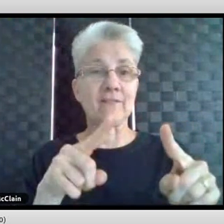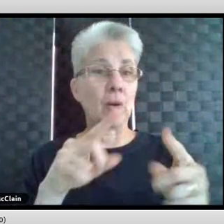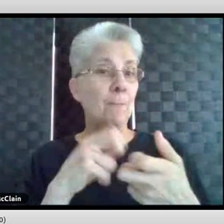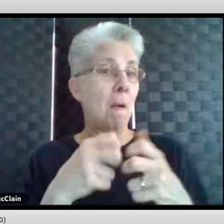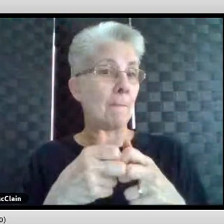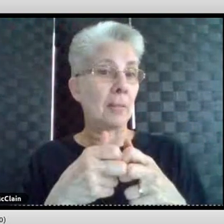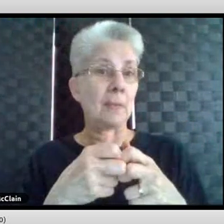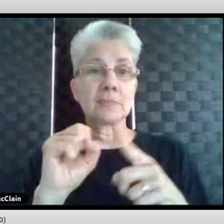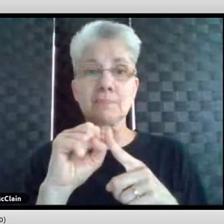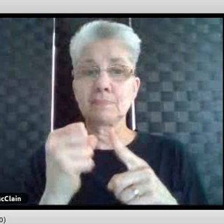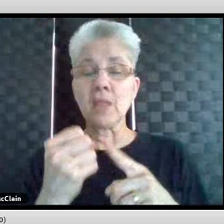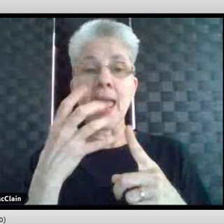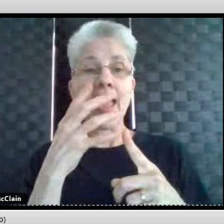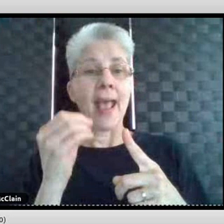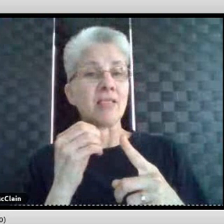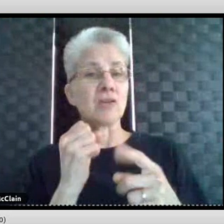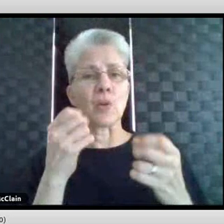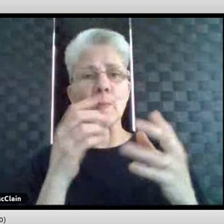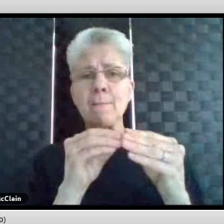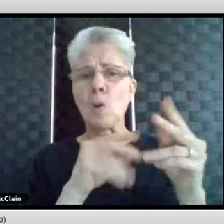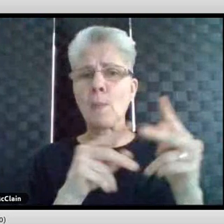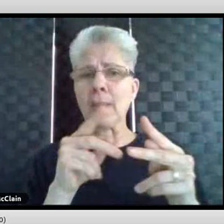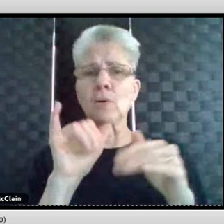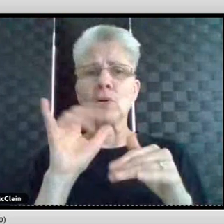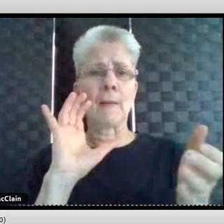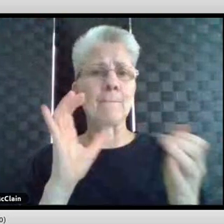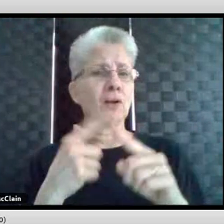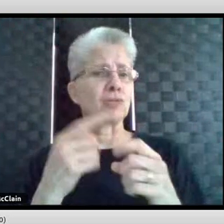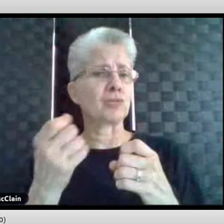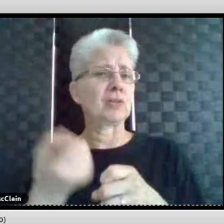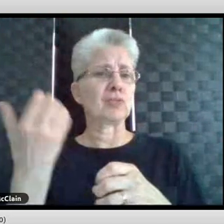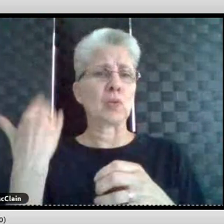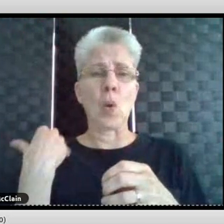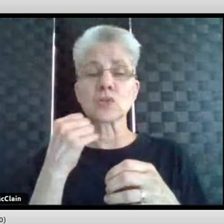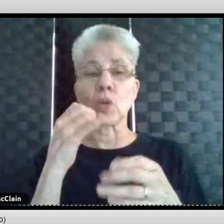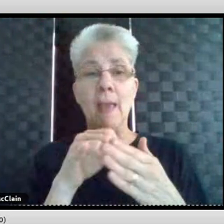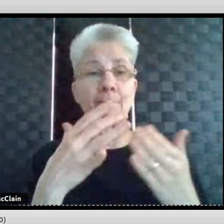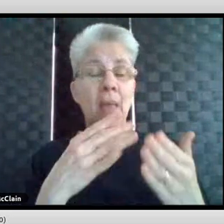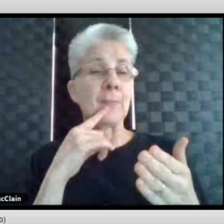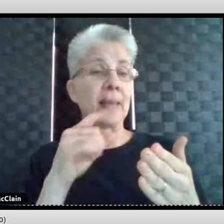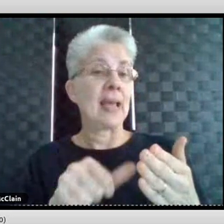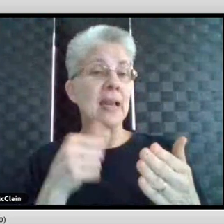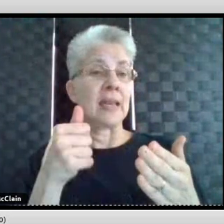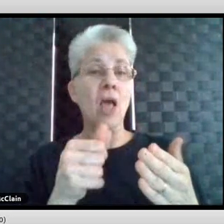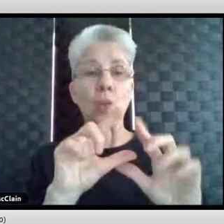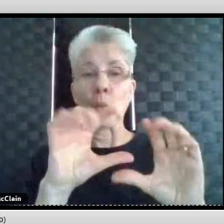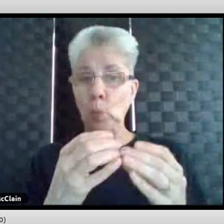and their are so many more of those people now then there were a few years ago, so that might be another niche group